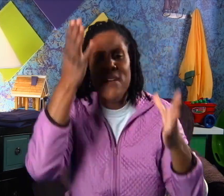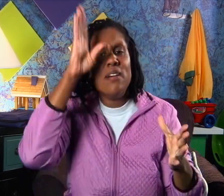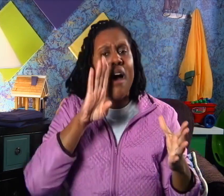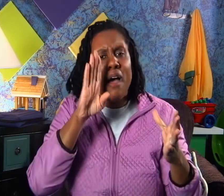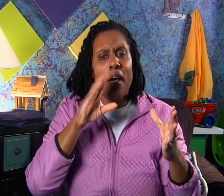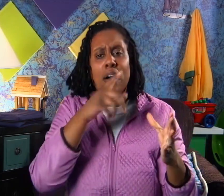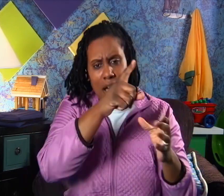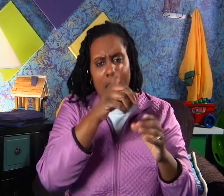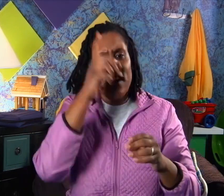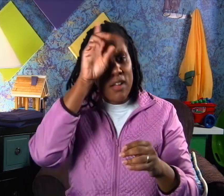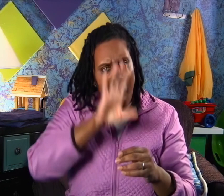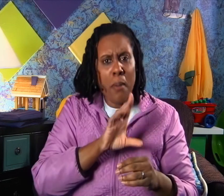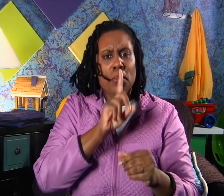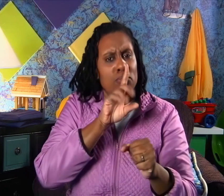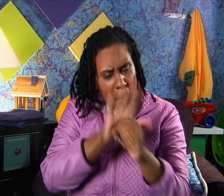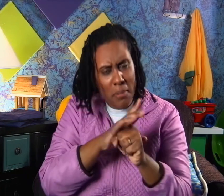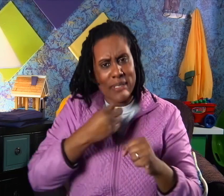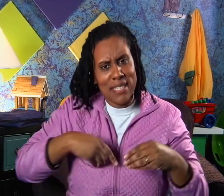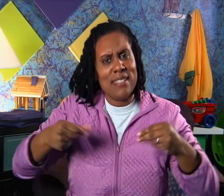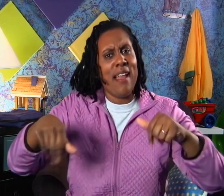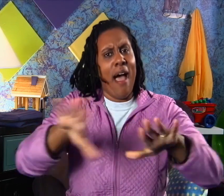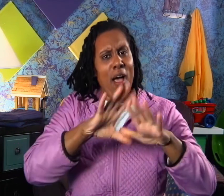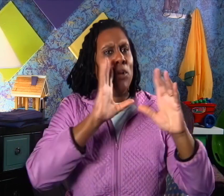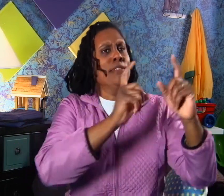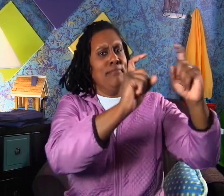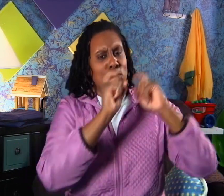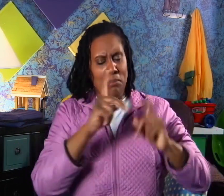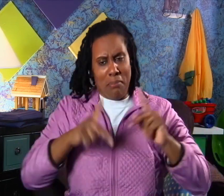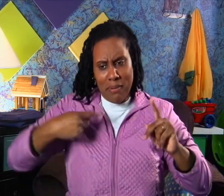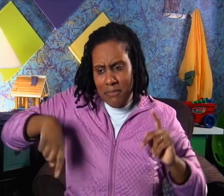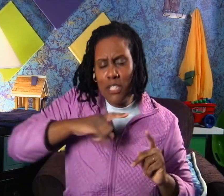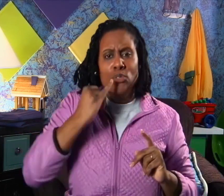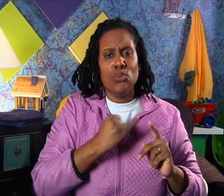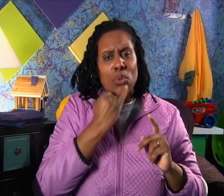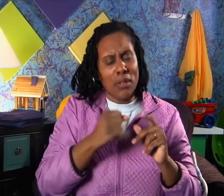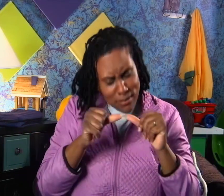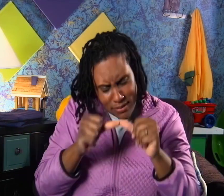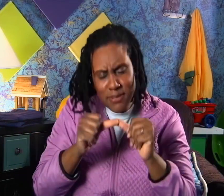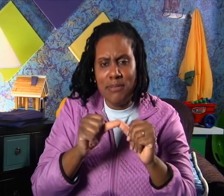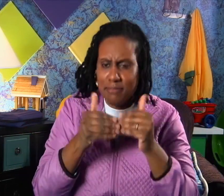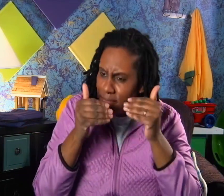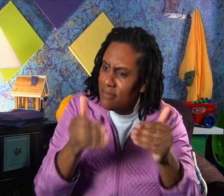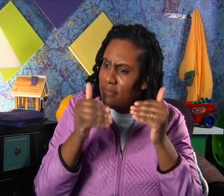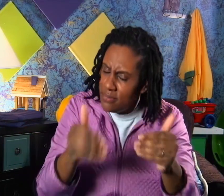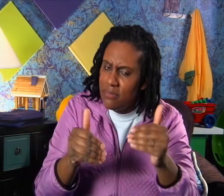"BE STRONG AND BLESS GOD. "HE PROMISED TO GIVE THIS LAND TO THE PEOPLE OF ISRAEL.